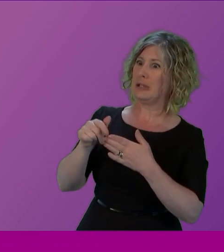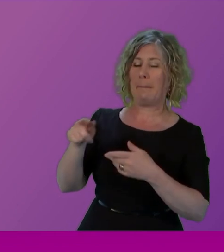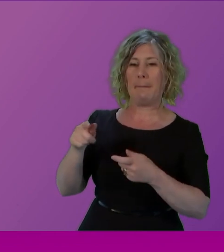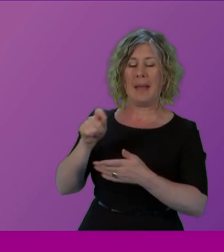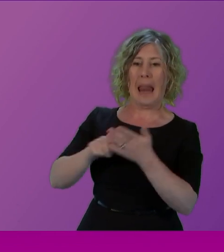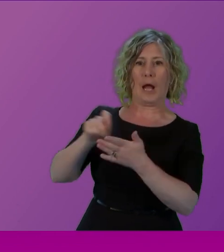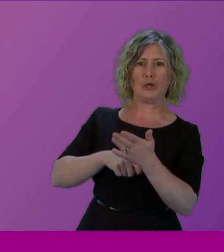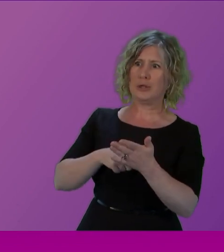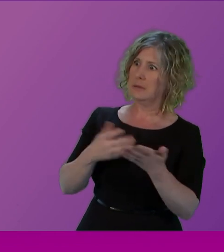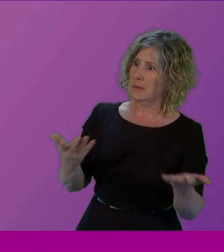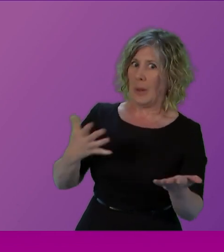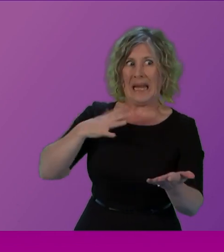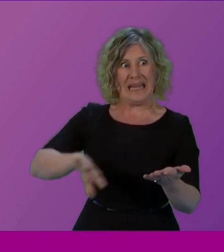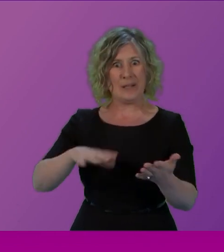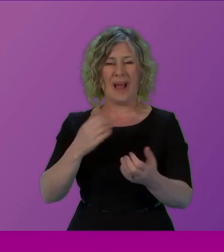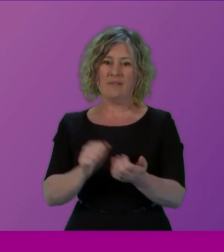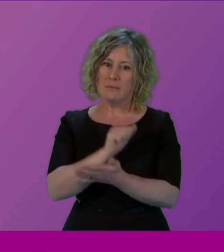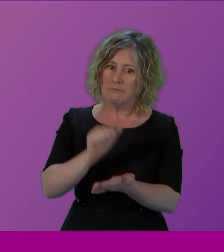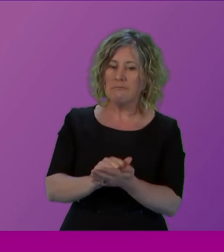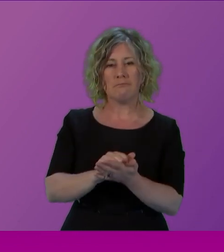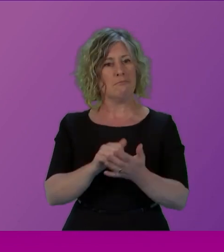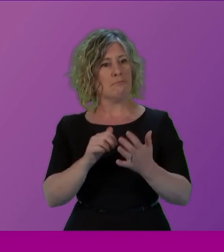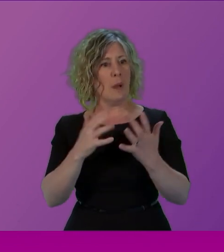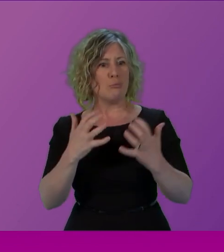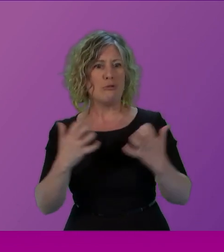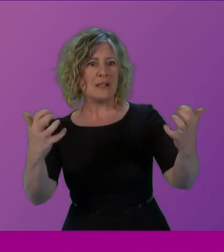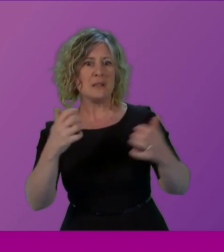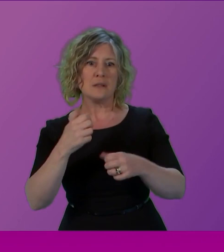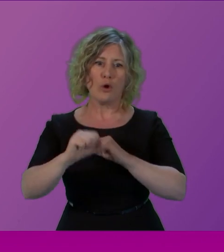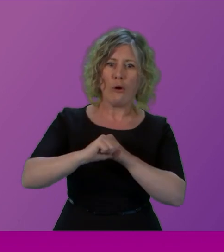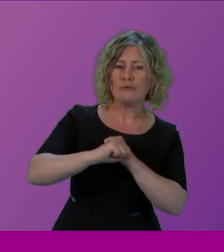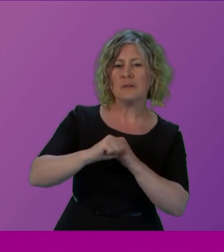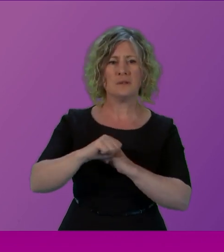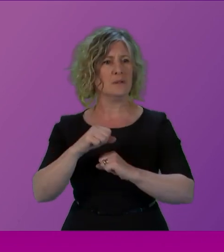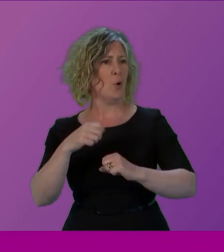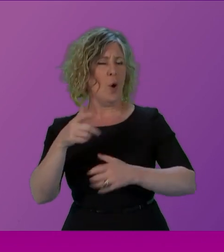Regan press conference outside the Four Seasons and maybe a saltire-waving stop-the-steal